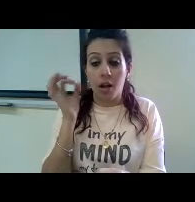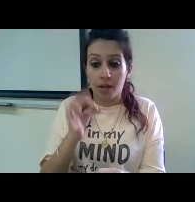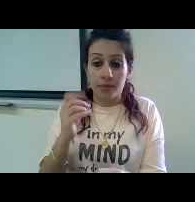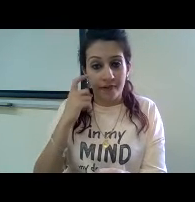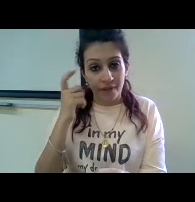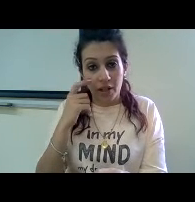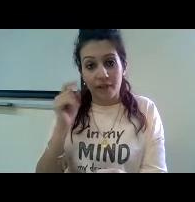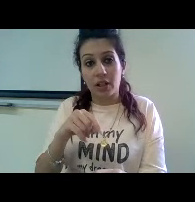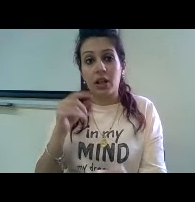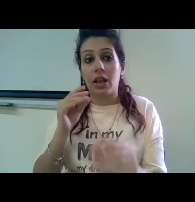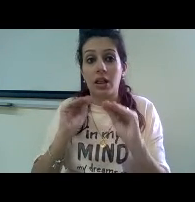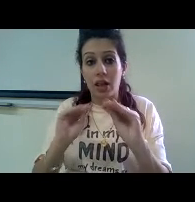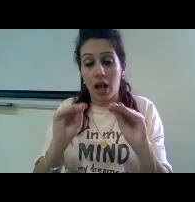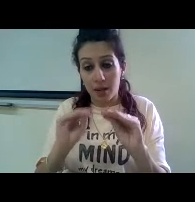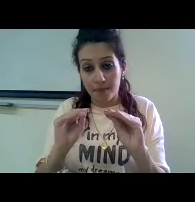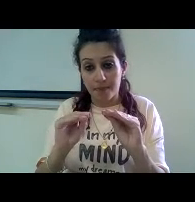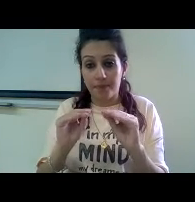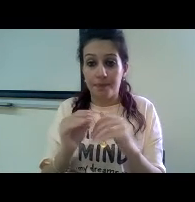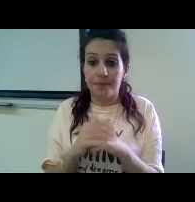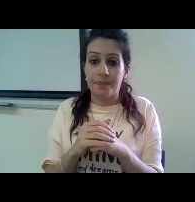So you can see from